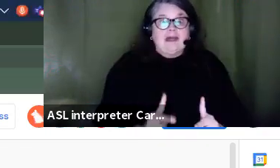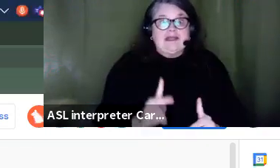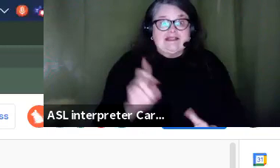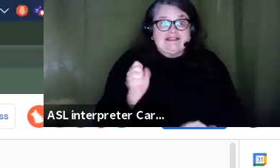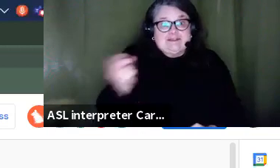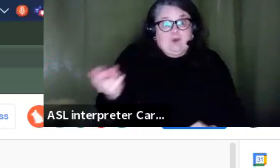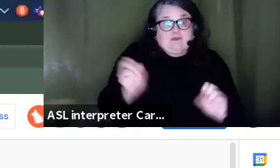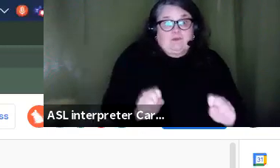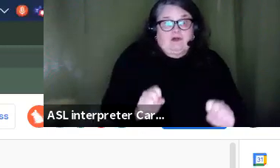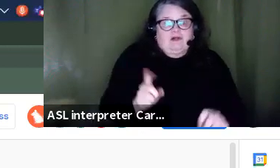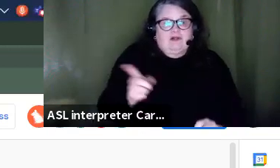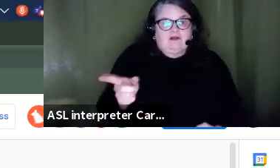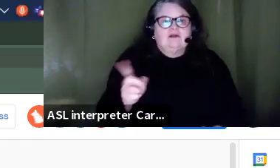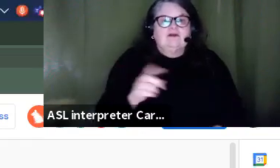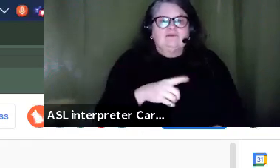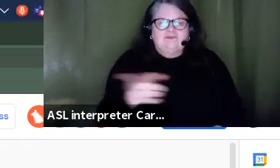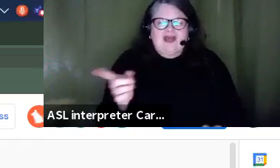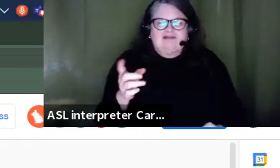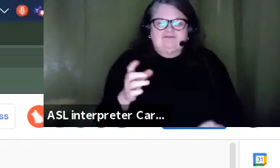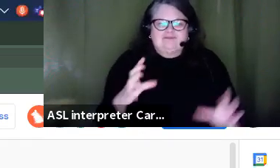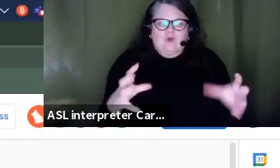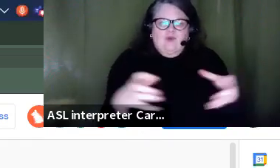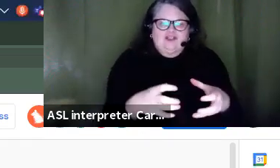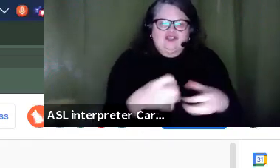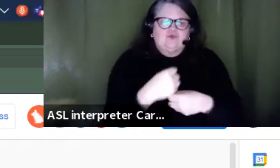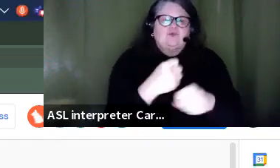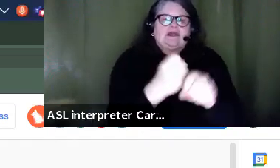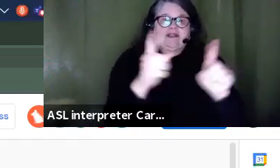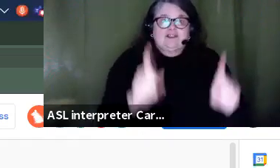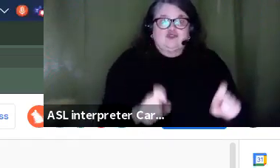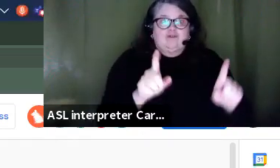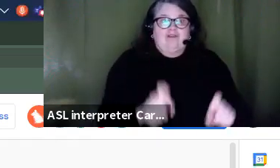So yeah we'll be speaking about our toolkit and